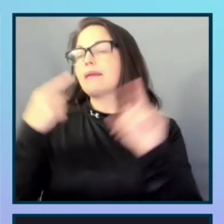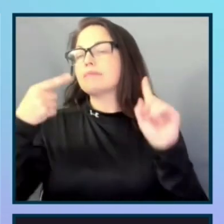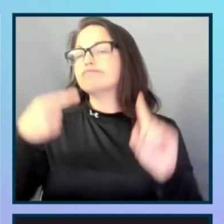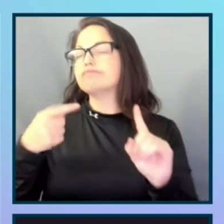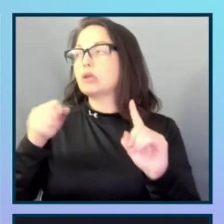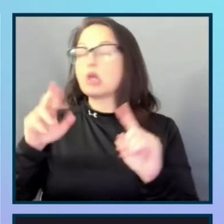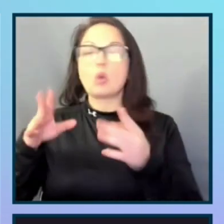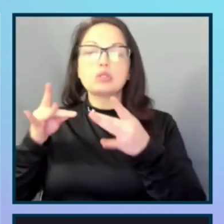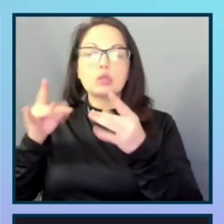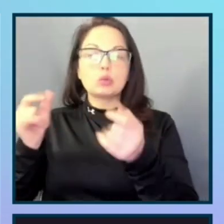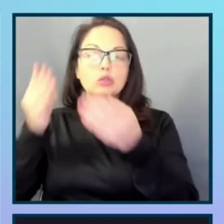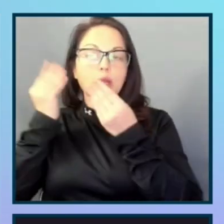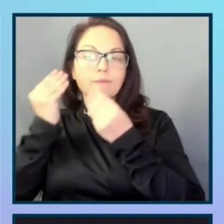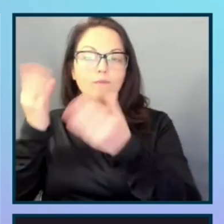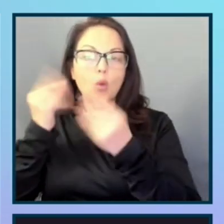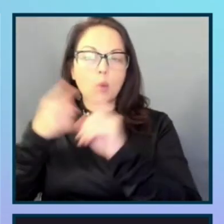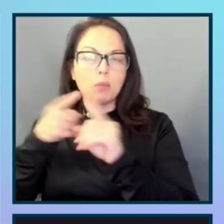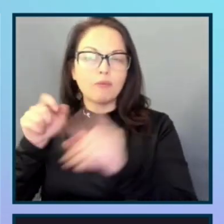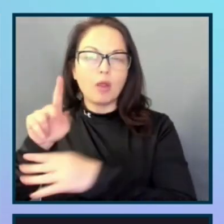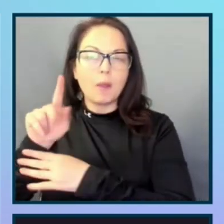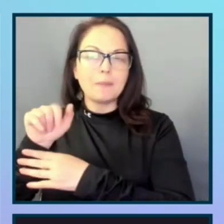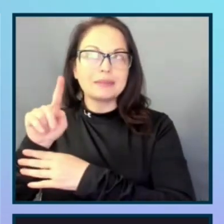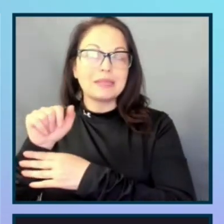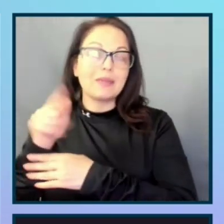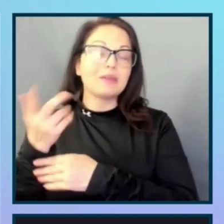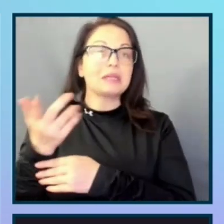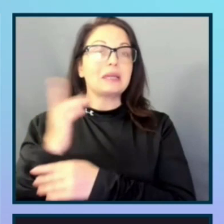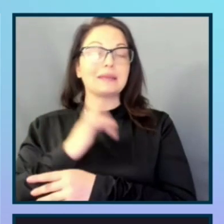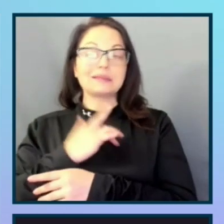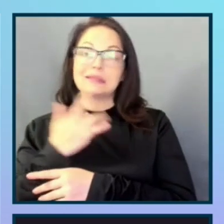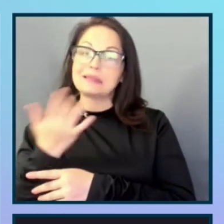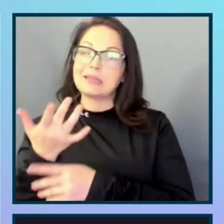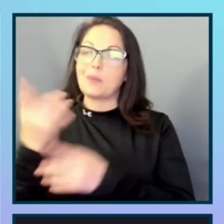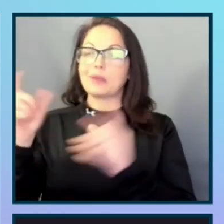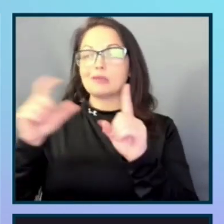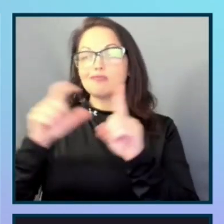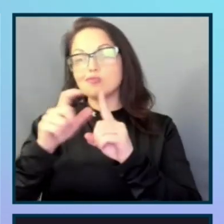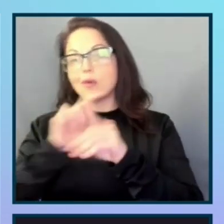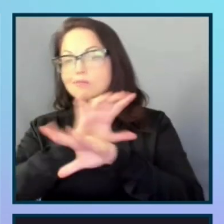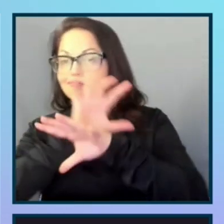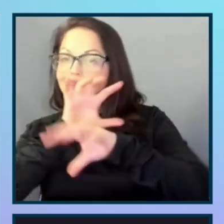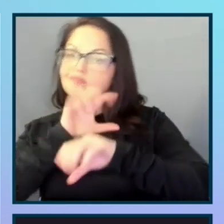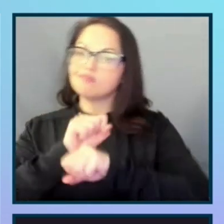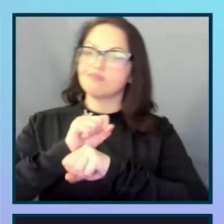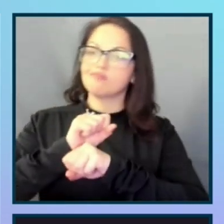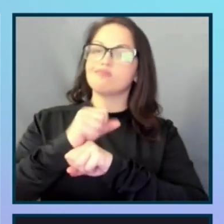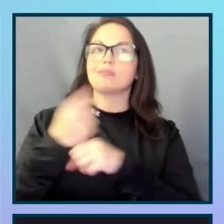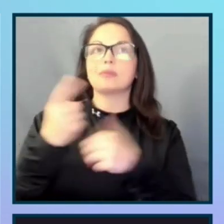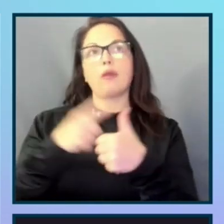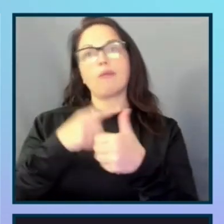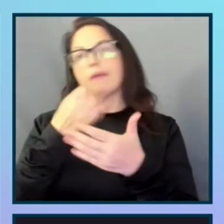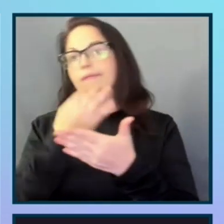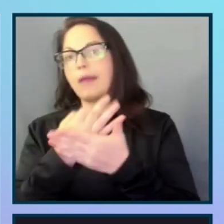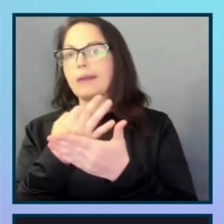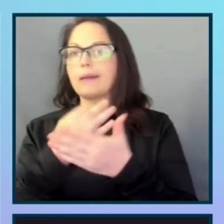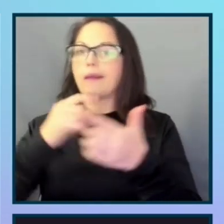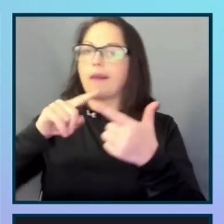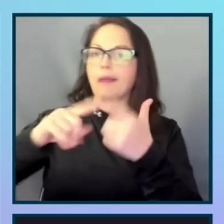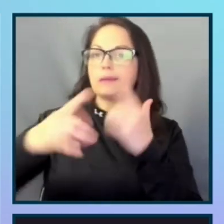And it's become something of a mantra in our industry, something which is espoused from hours of finance tech and design alike.